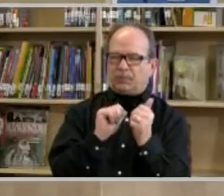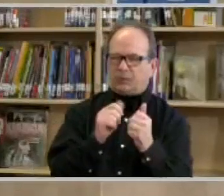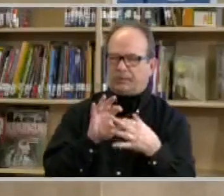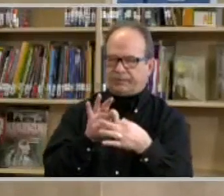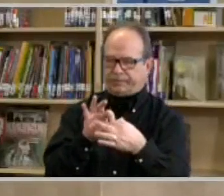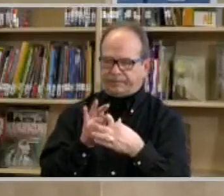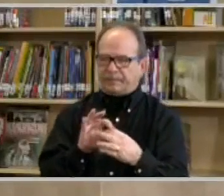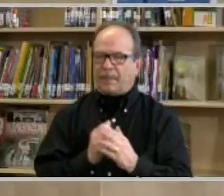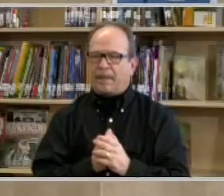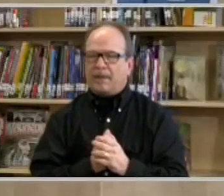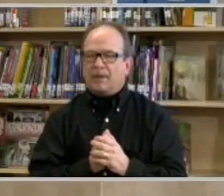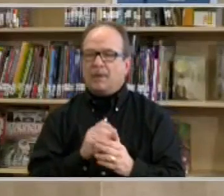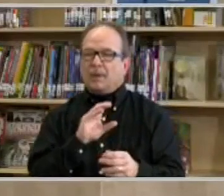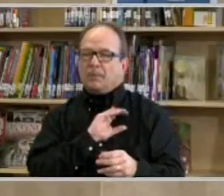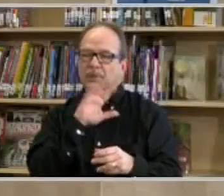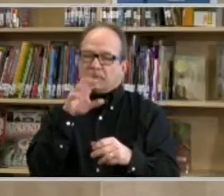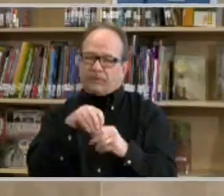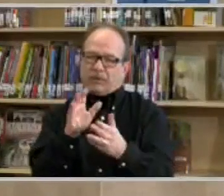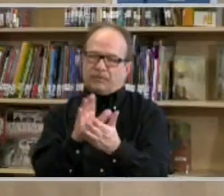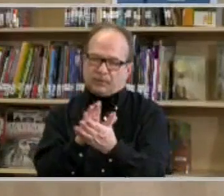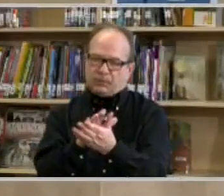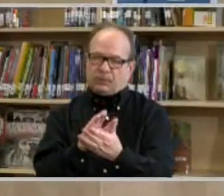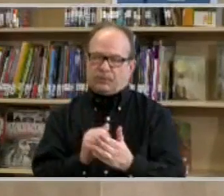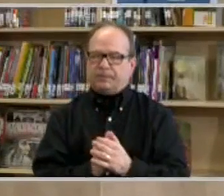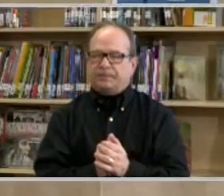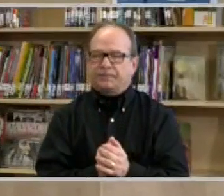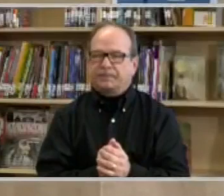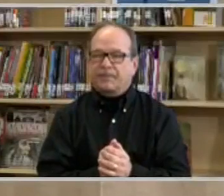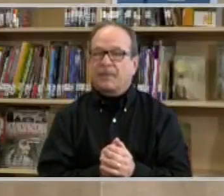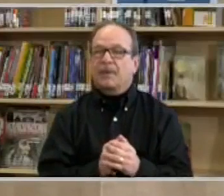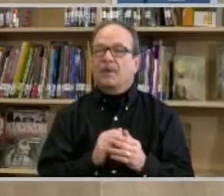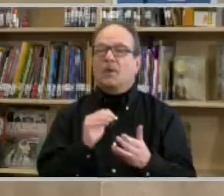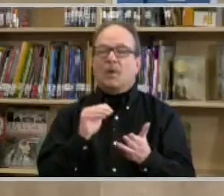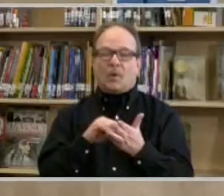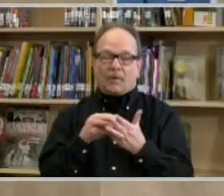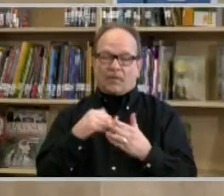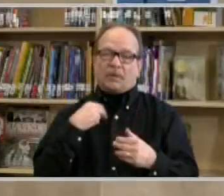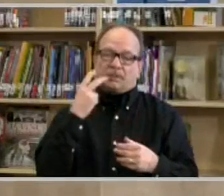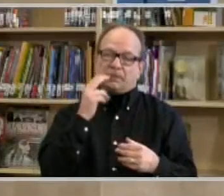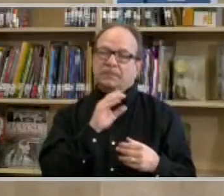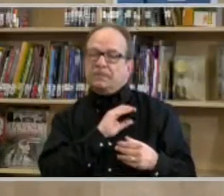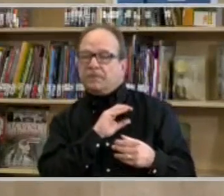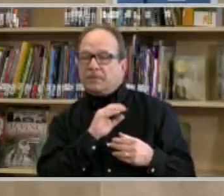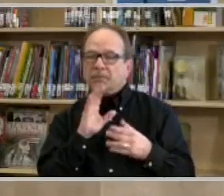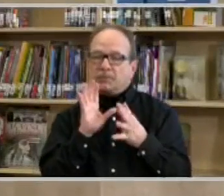VERY IMPORTANT THINGS. GETTING INVOLVED IN THE SCHOOL SYSTEM BECAUSE WE SEE KIDS, WE